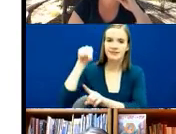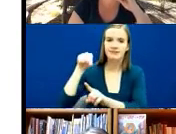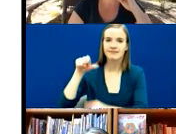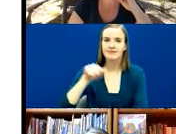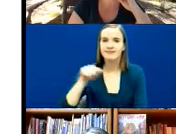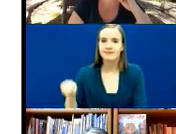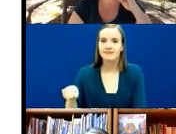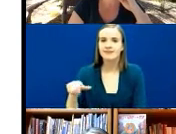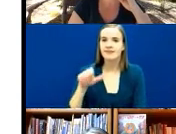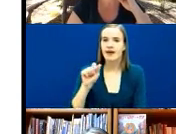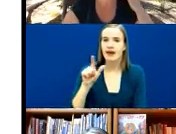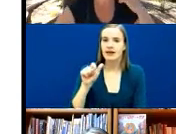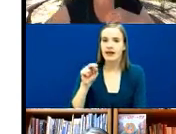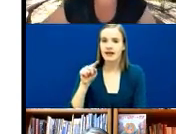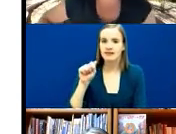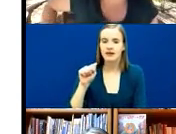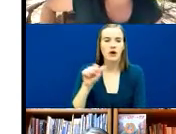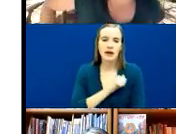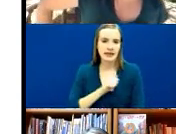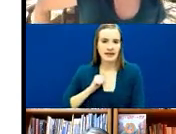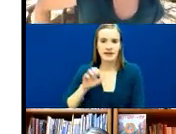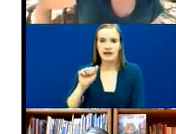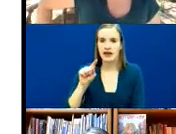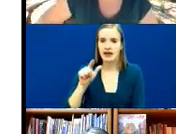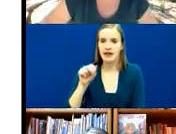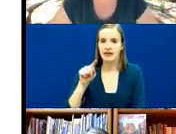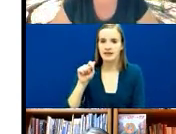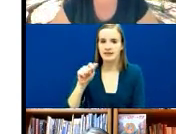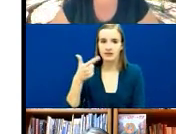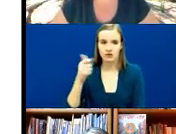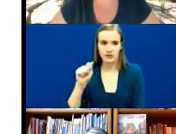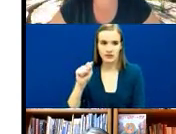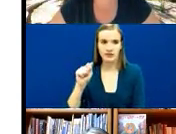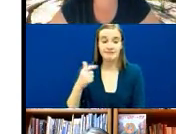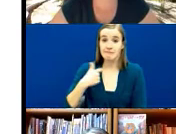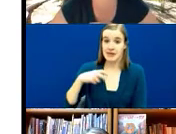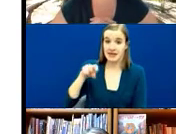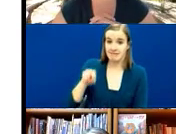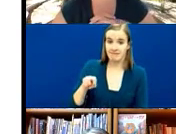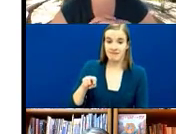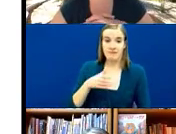this is a photo of me, my little sister Kaylee. And in this photo, we are